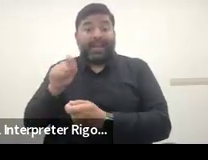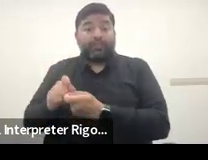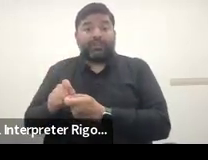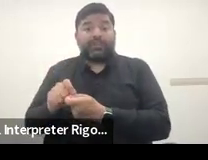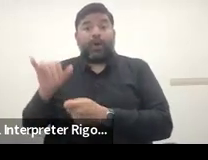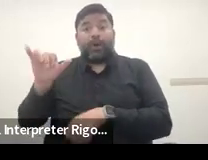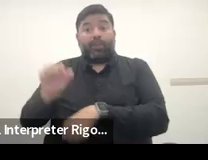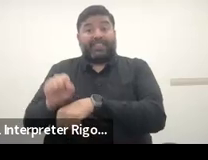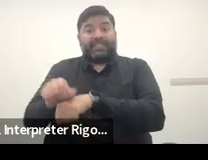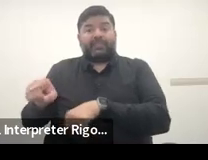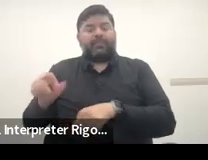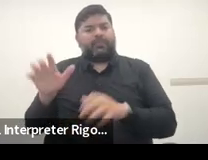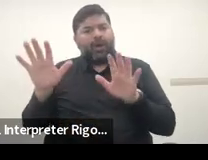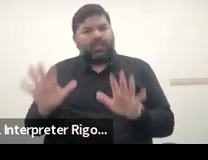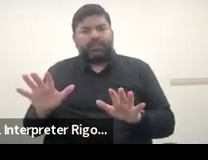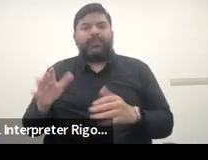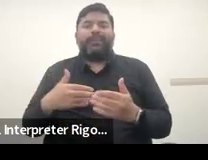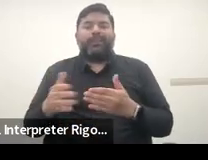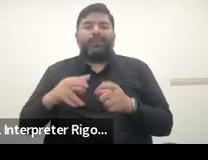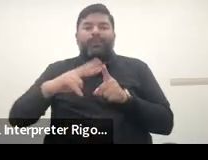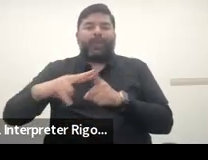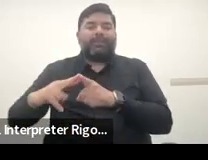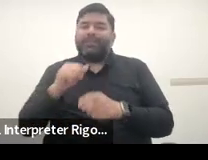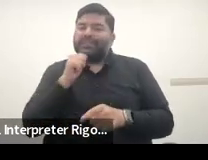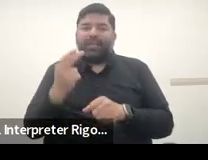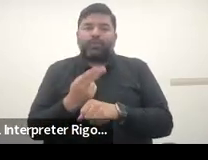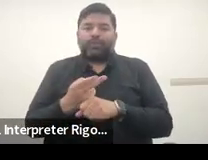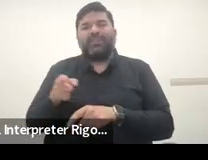task, even though the vocabulary is not really usable, it's more for educational purposes.